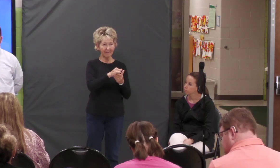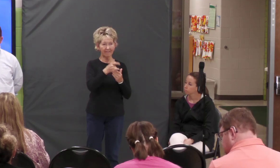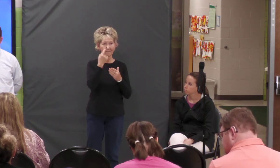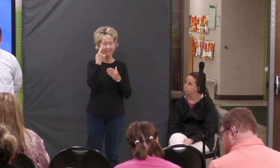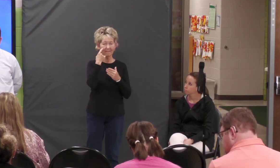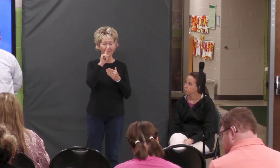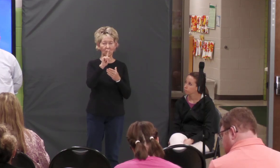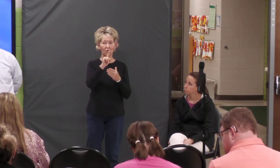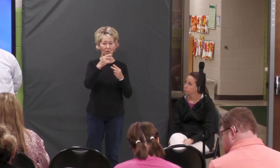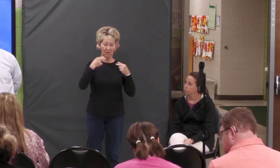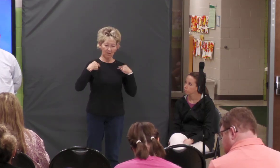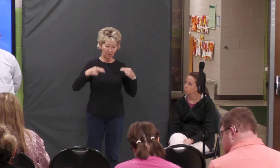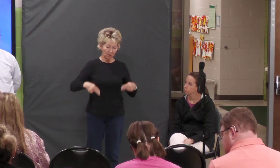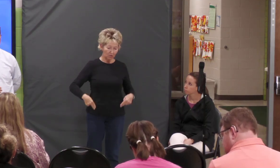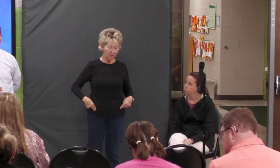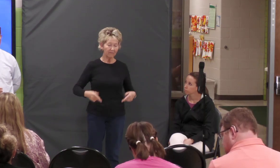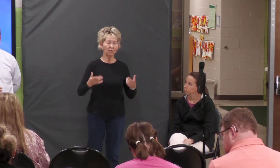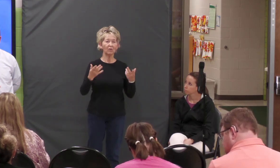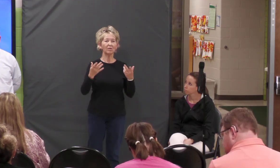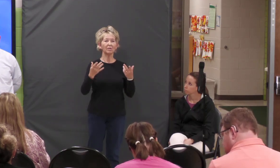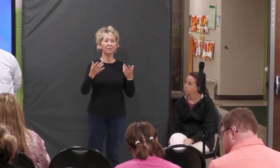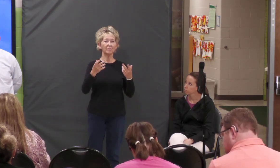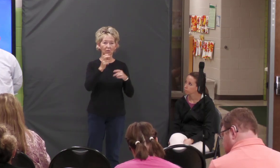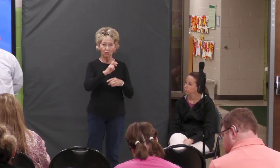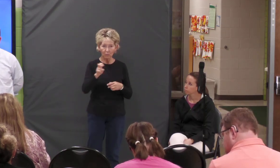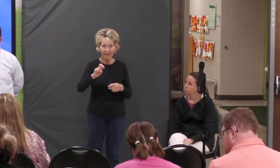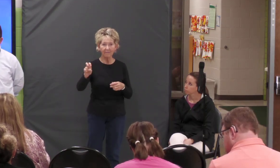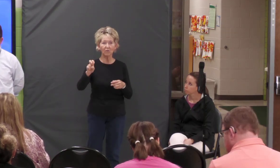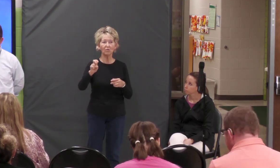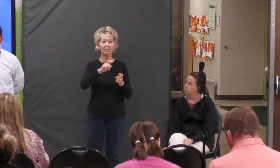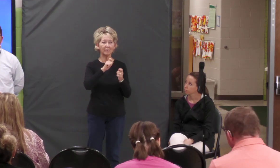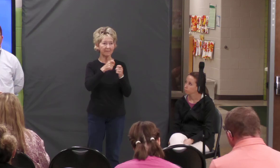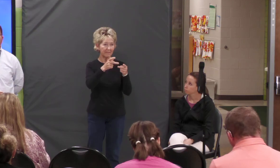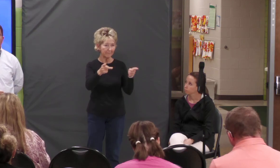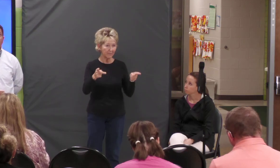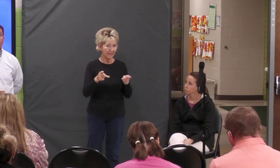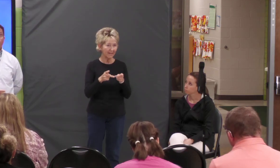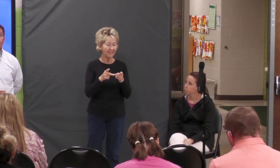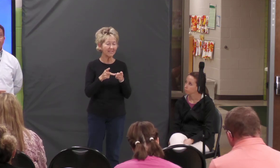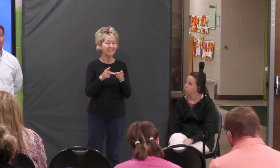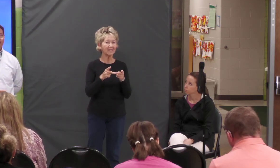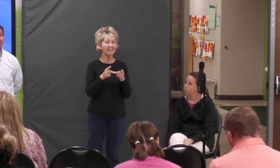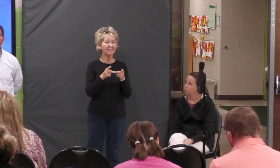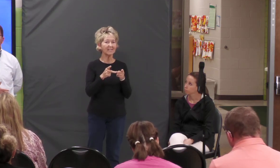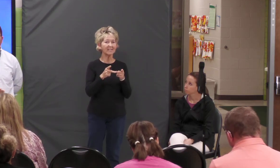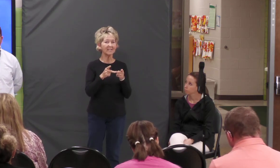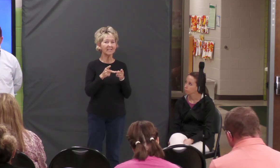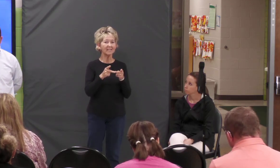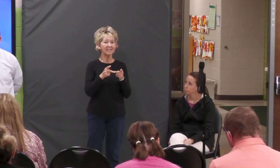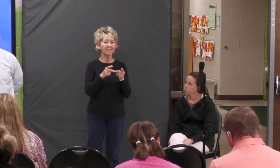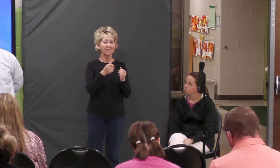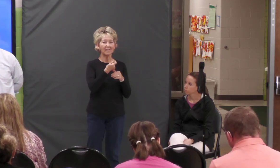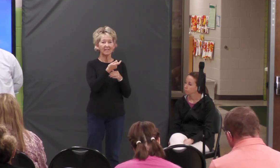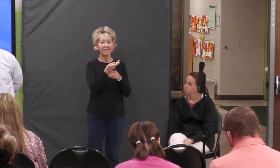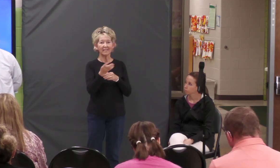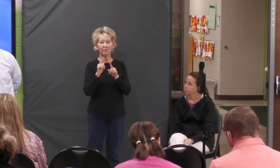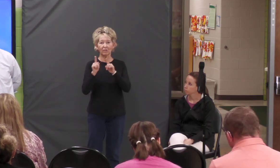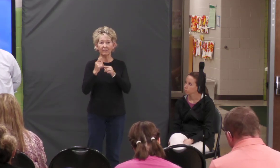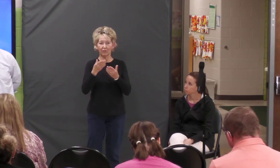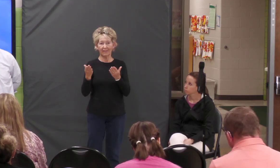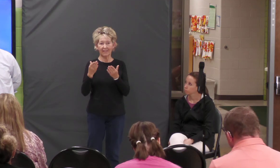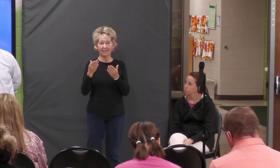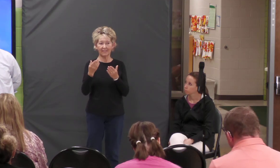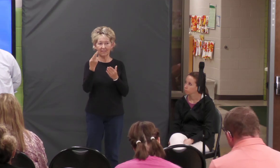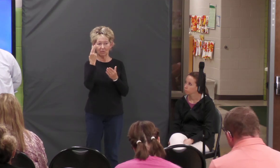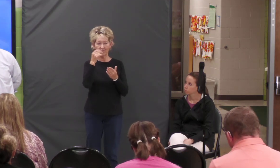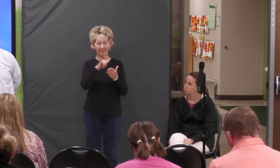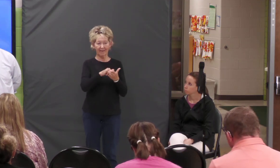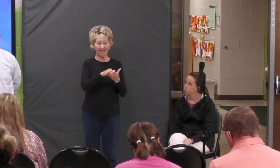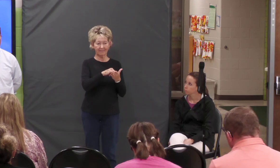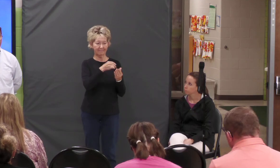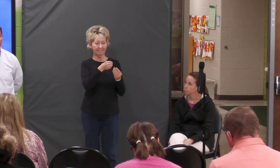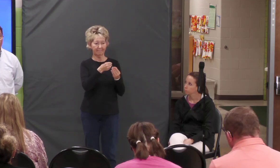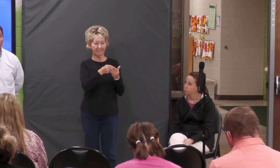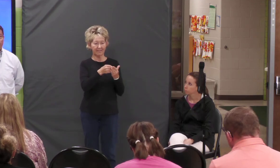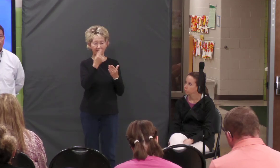uniforms um travel to certain place um a number of of things that money will be used for um and